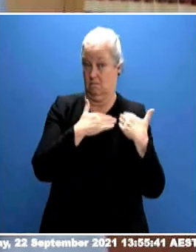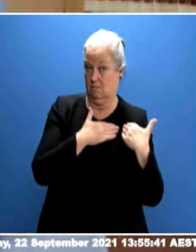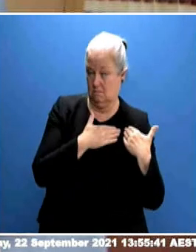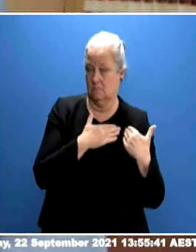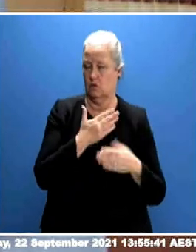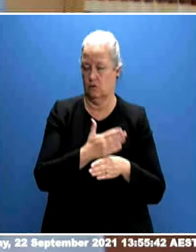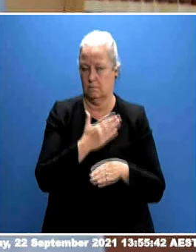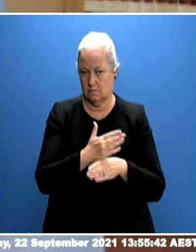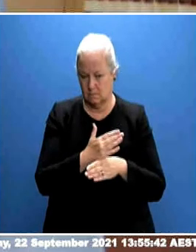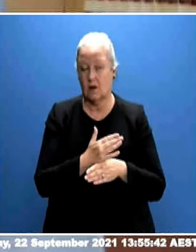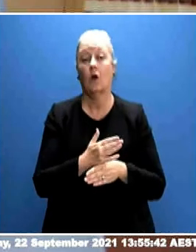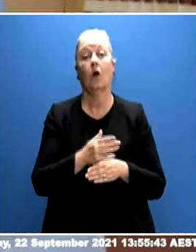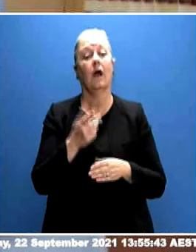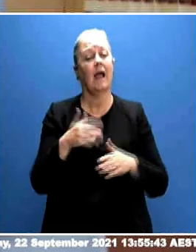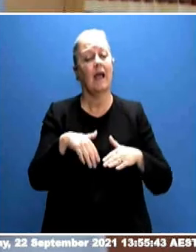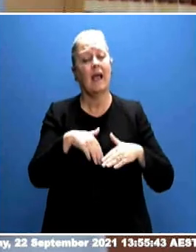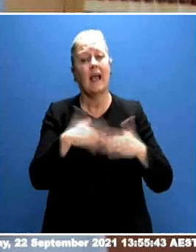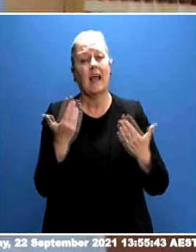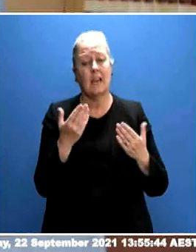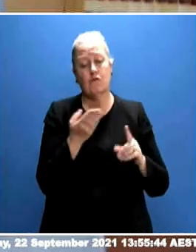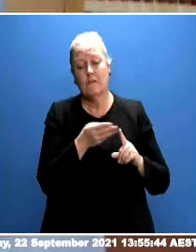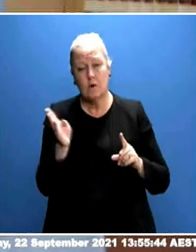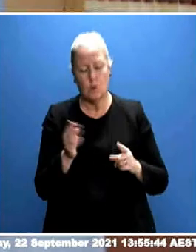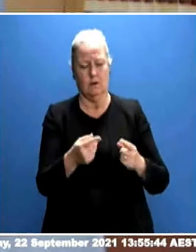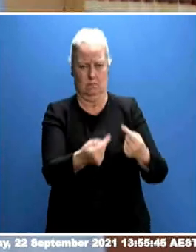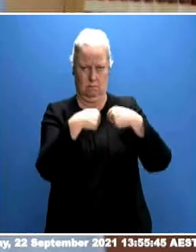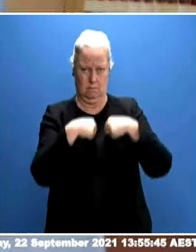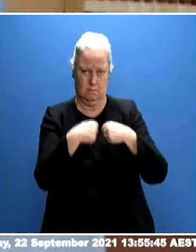come to me at which point then there'll be further discussion with the Kath